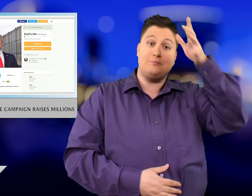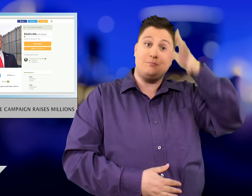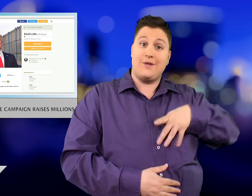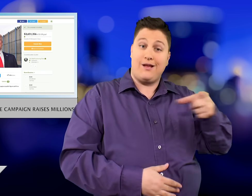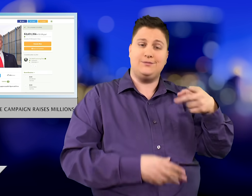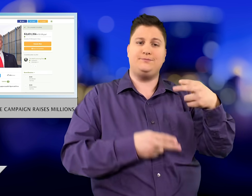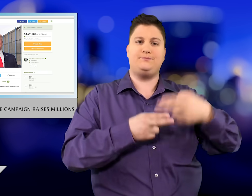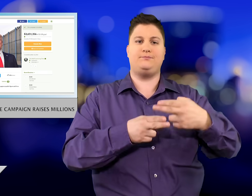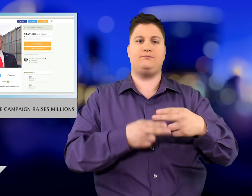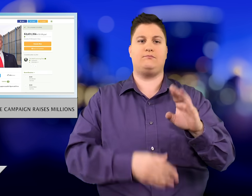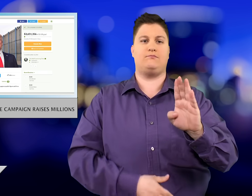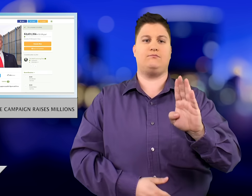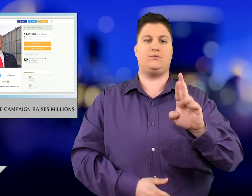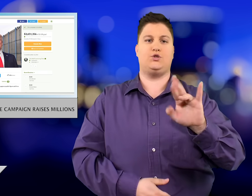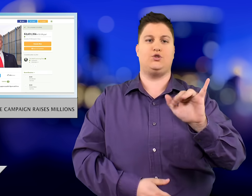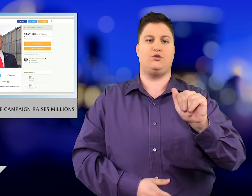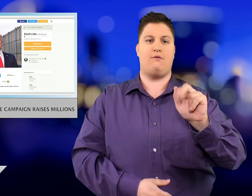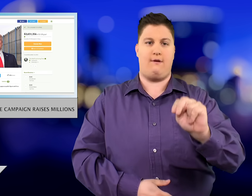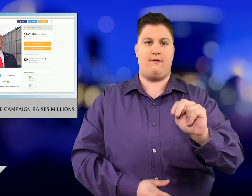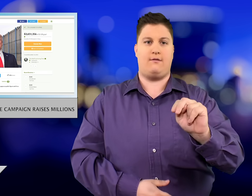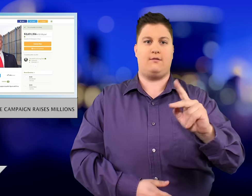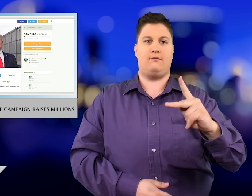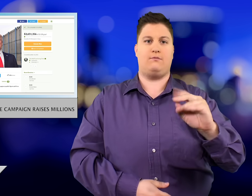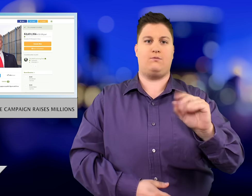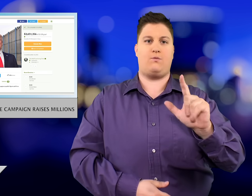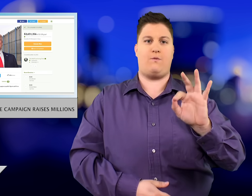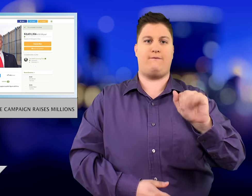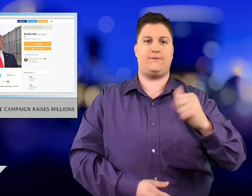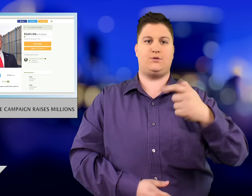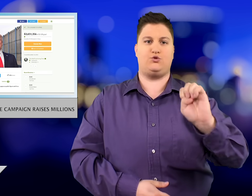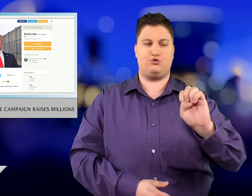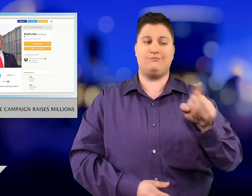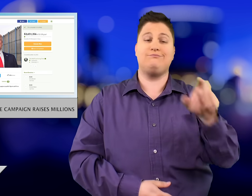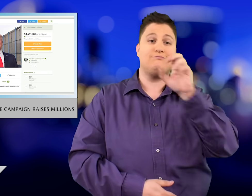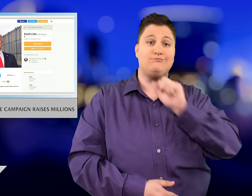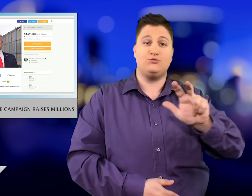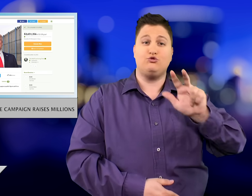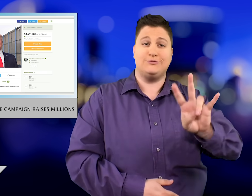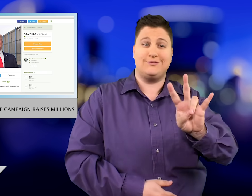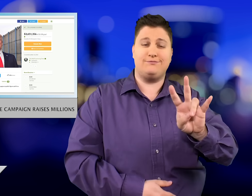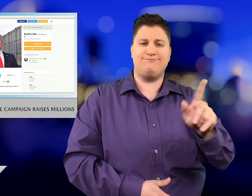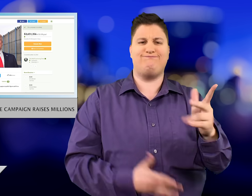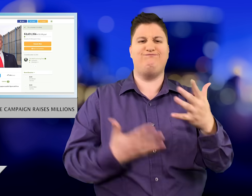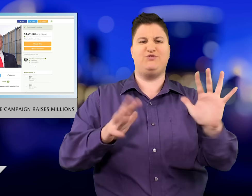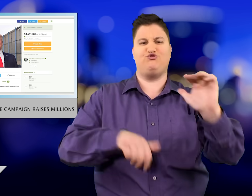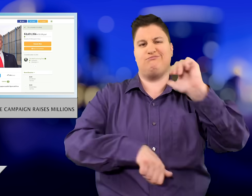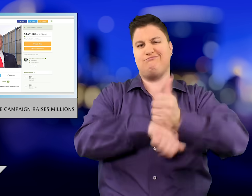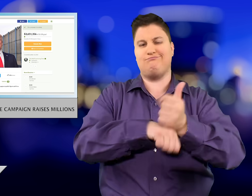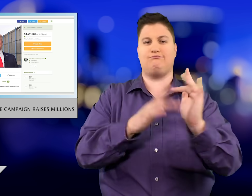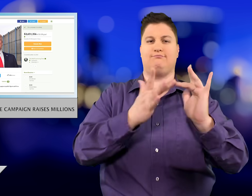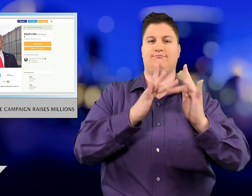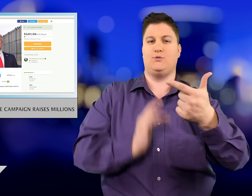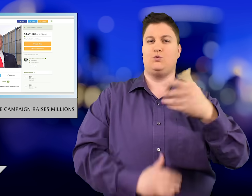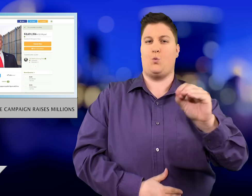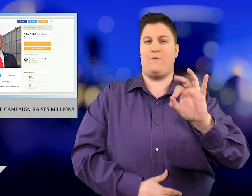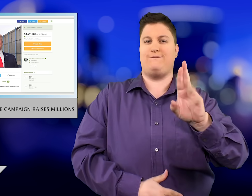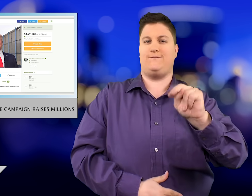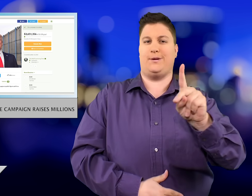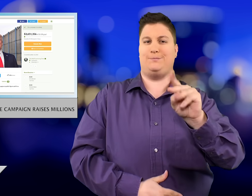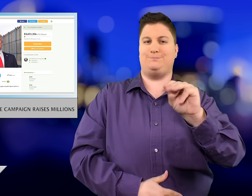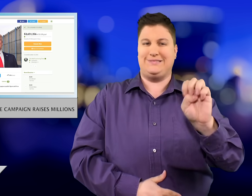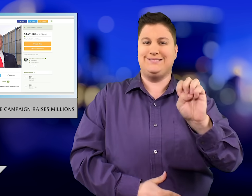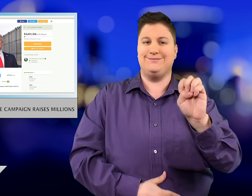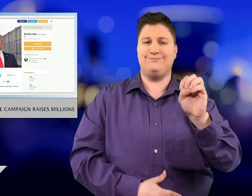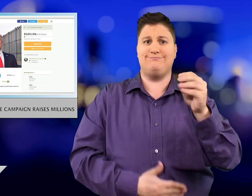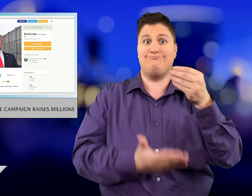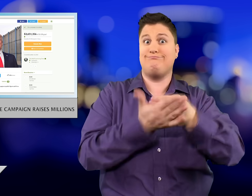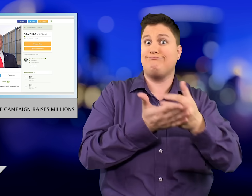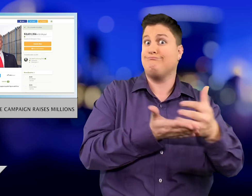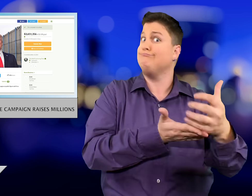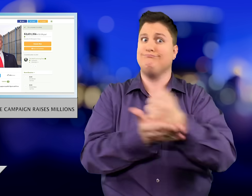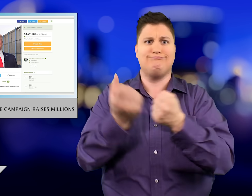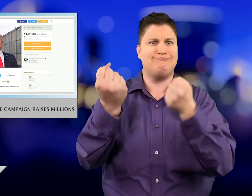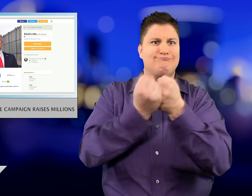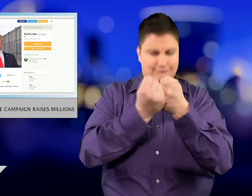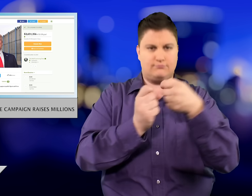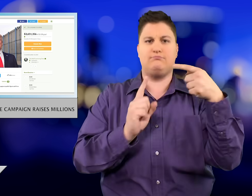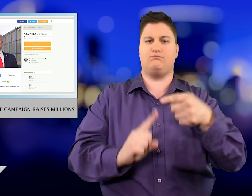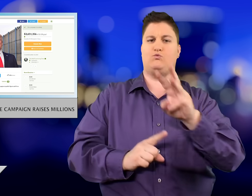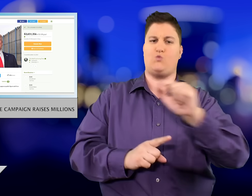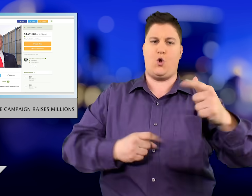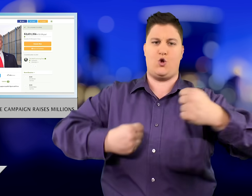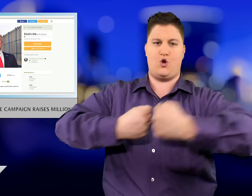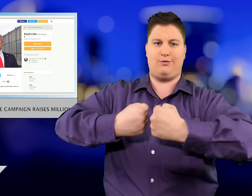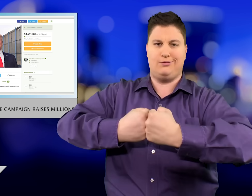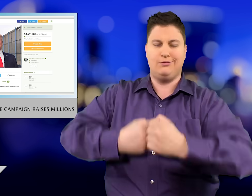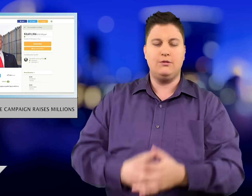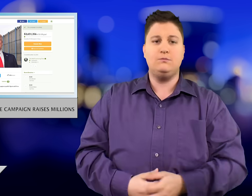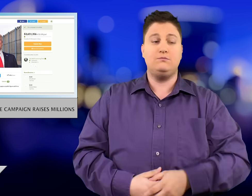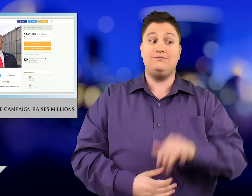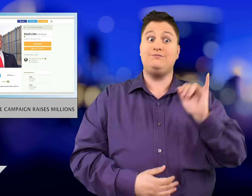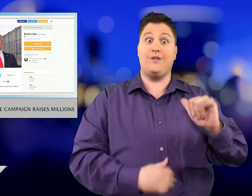37-year-old veteran Brian Kolfage has started a GoFundMe campaign to raise money for the wall.